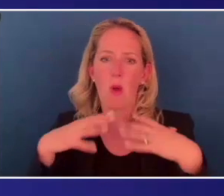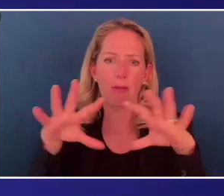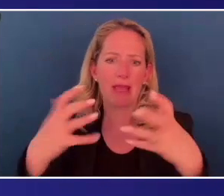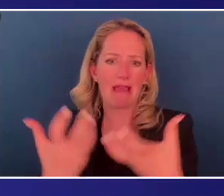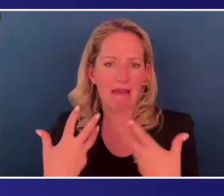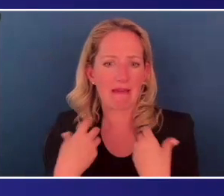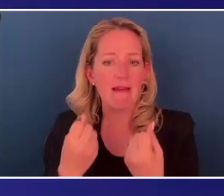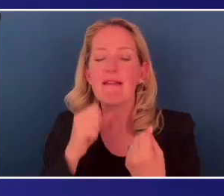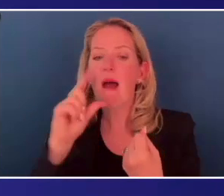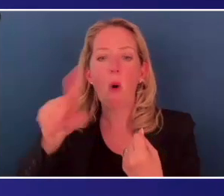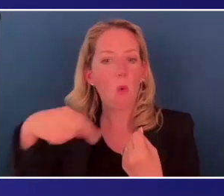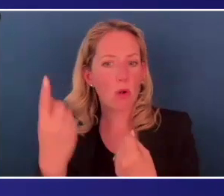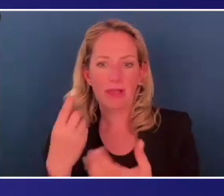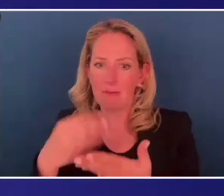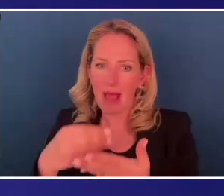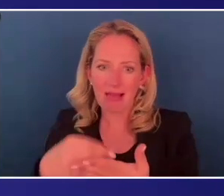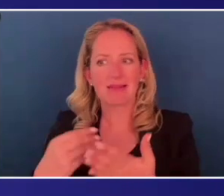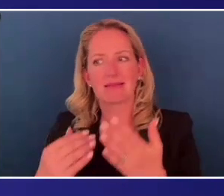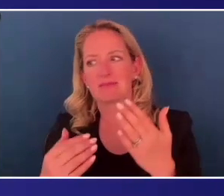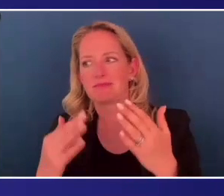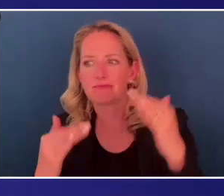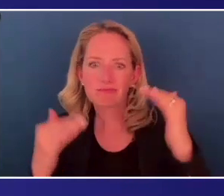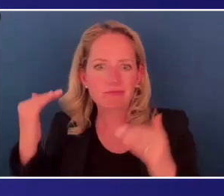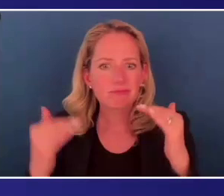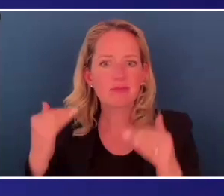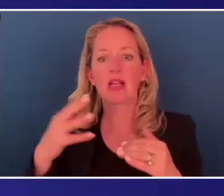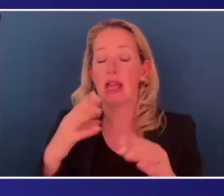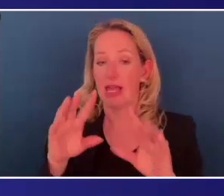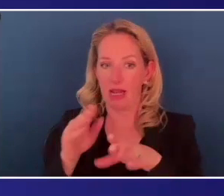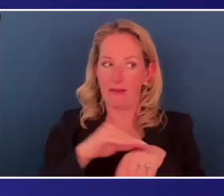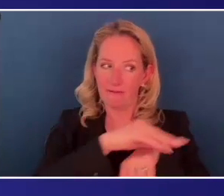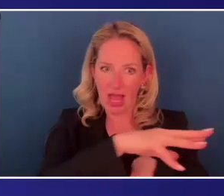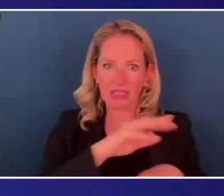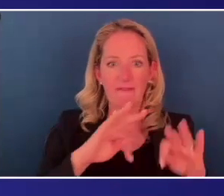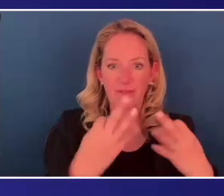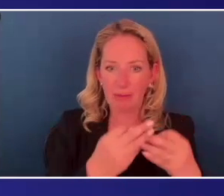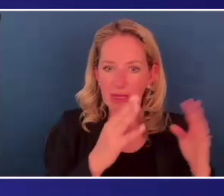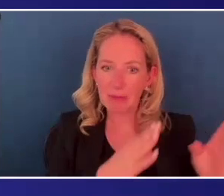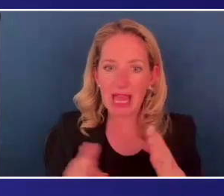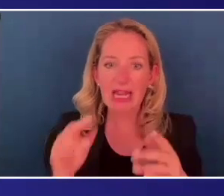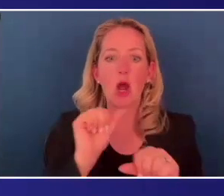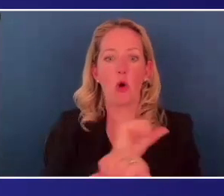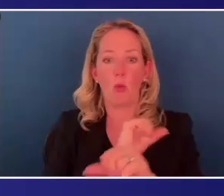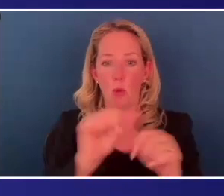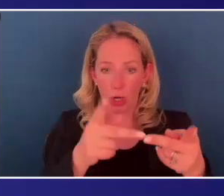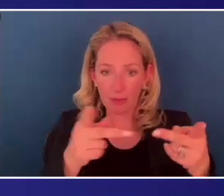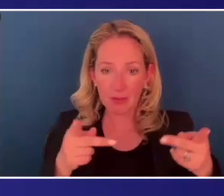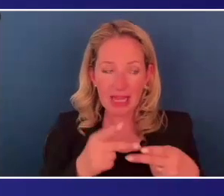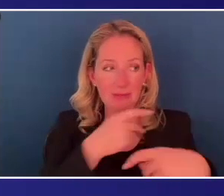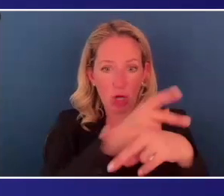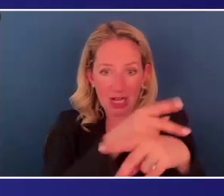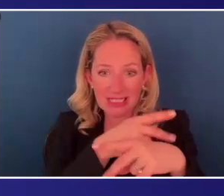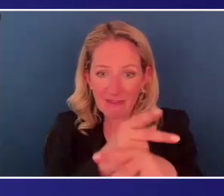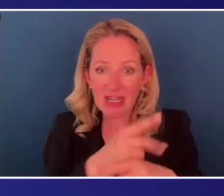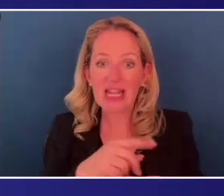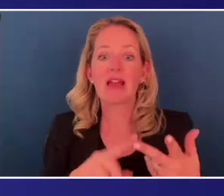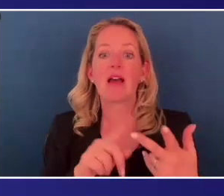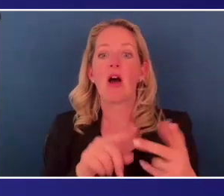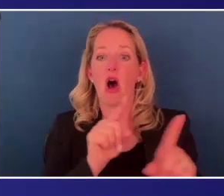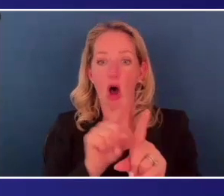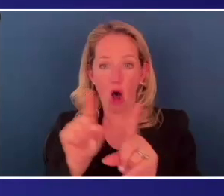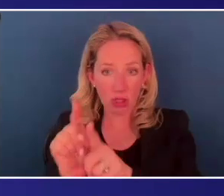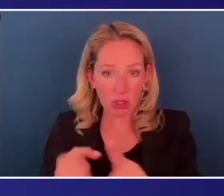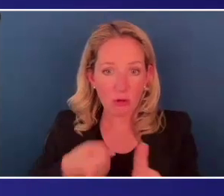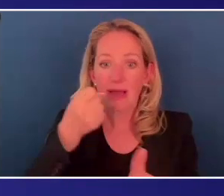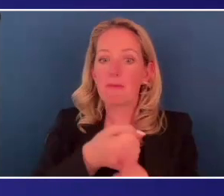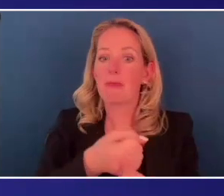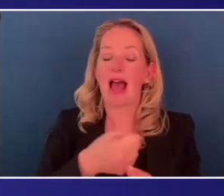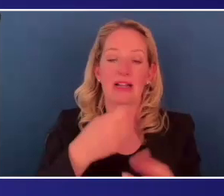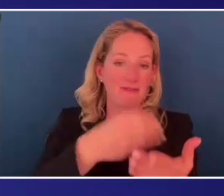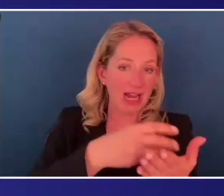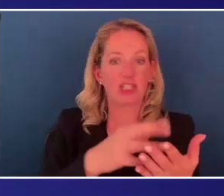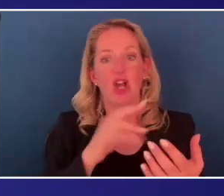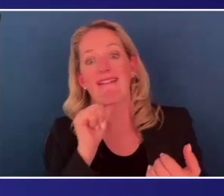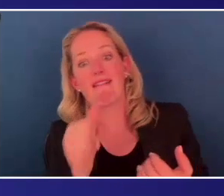This issue deeply affects broader factors like family planning, work press place productivity, ultimately imposing significant financial and non-financial costs on society.